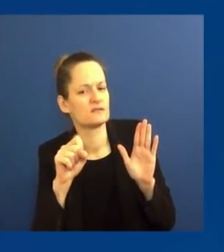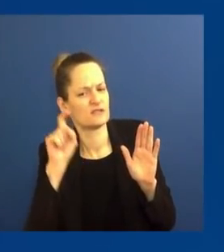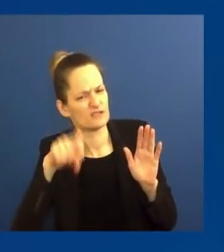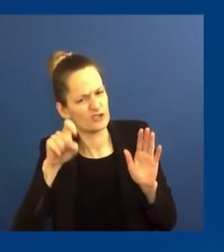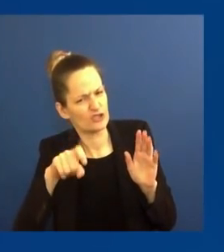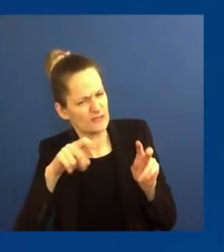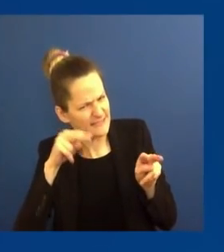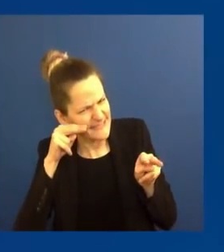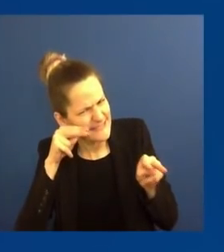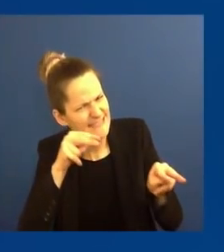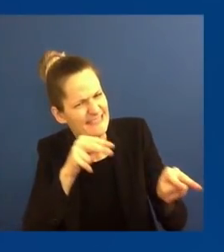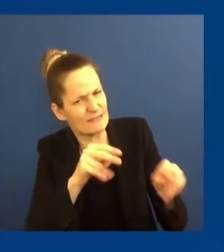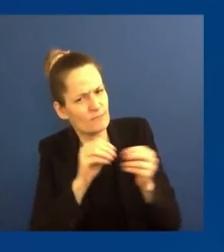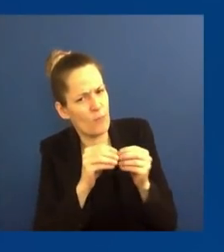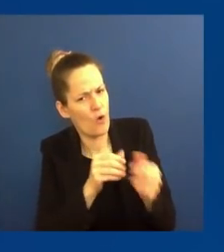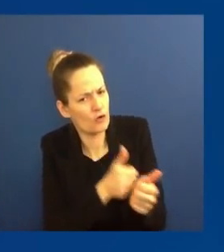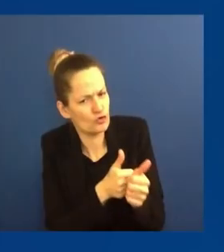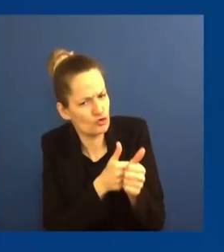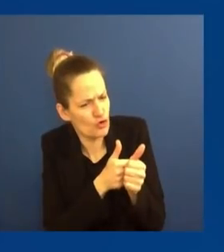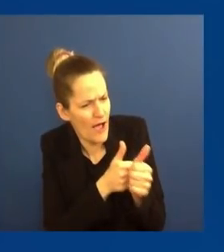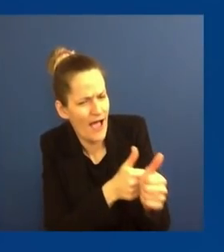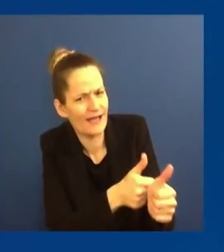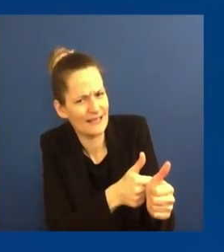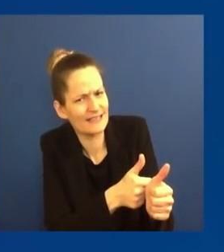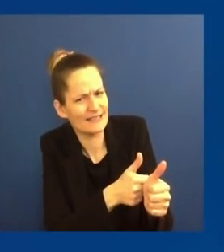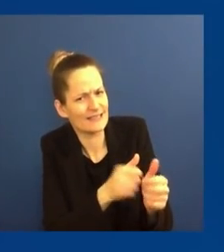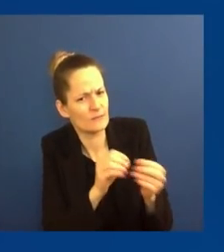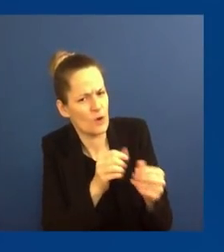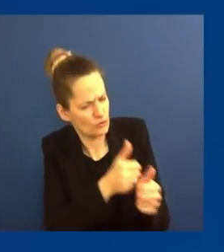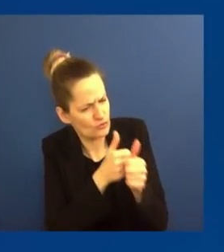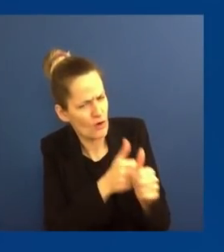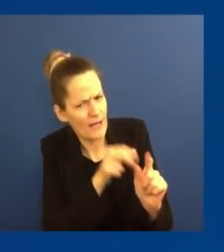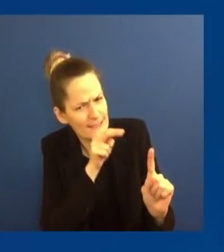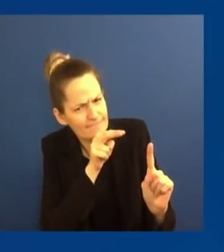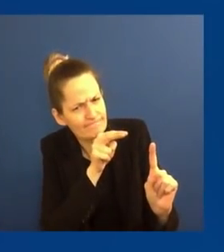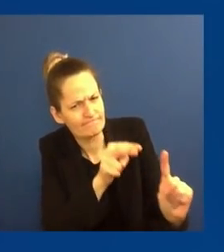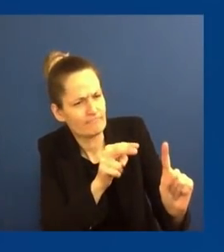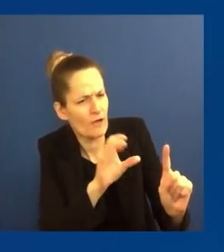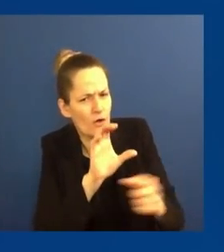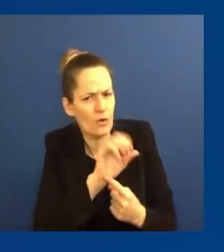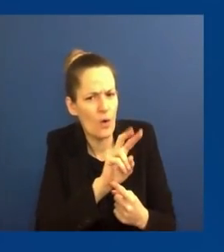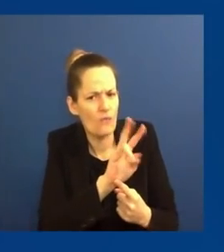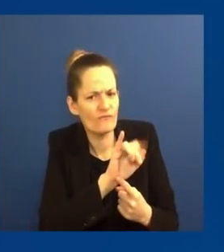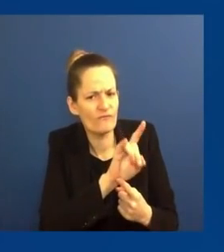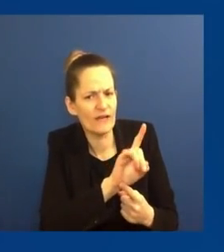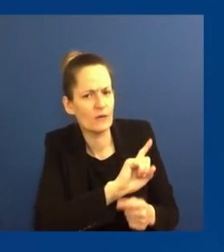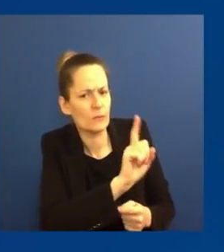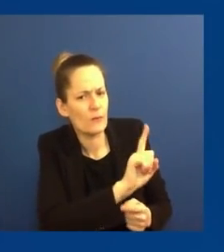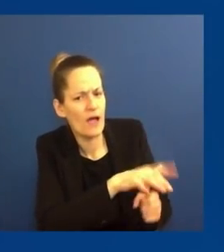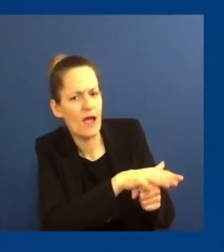and other viral respiratory infections as a whole and make decisions about the pandemic